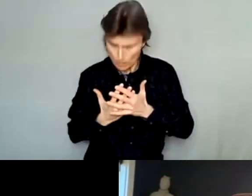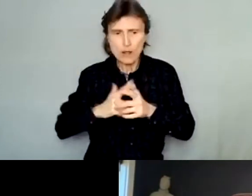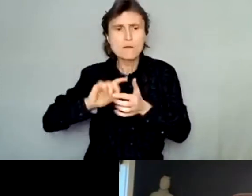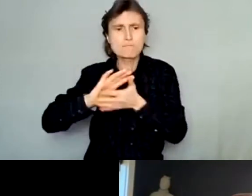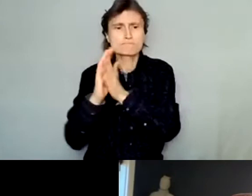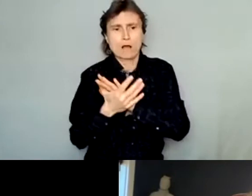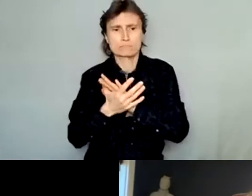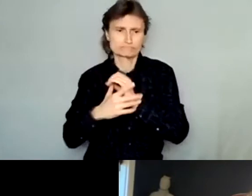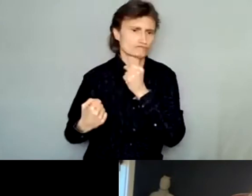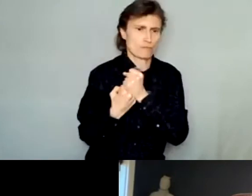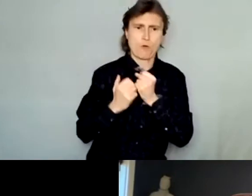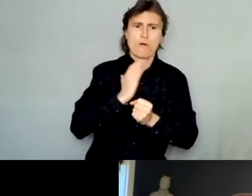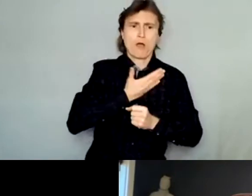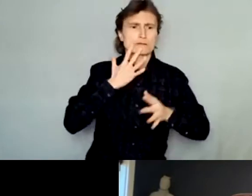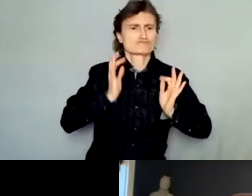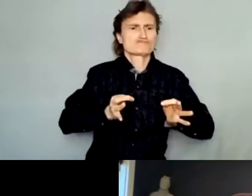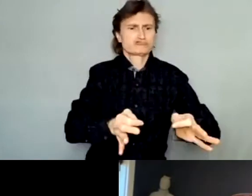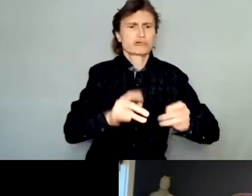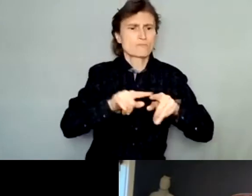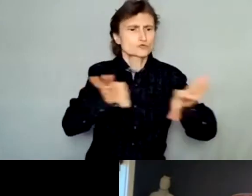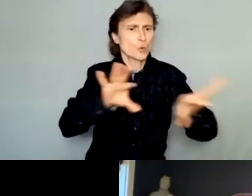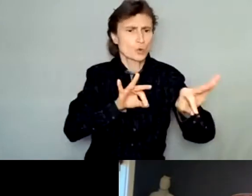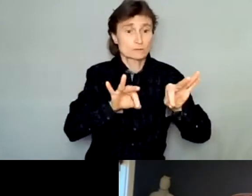So that's been the basis of a lot of our decisions.